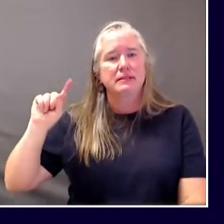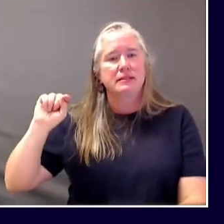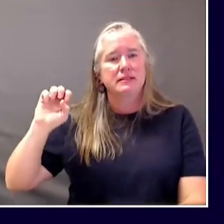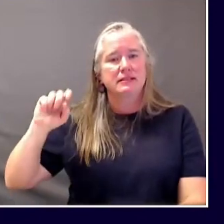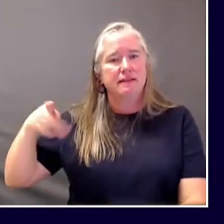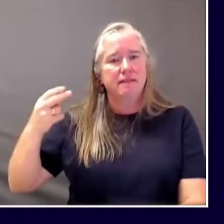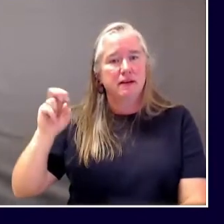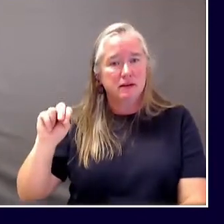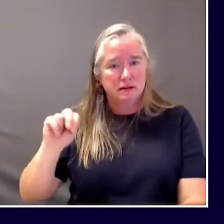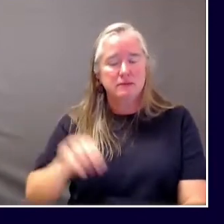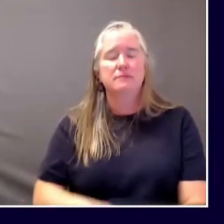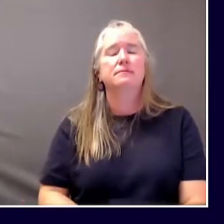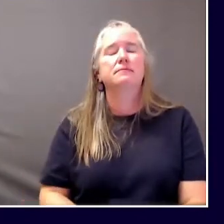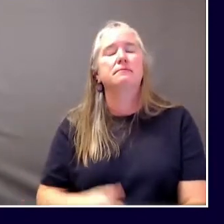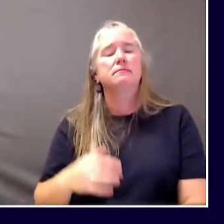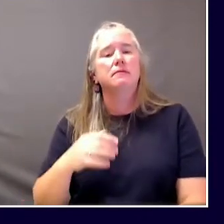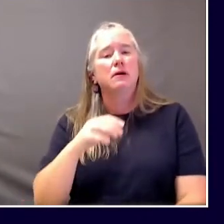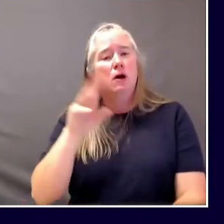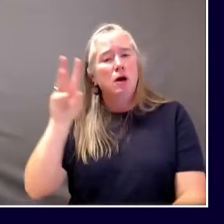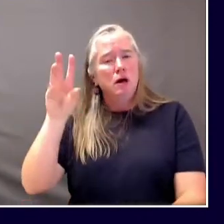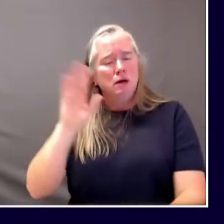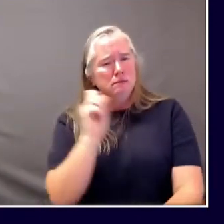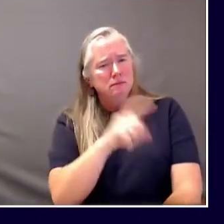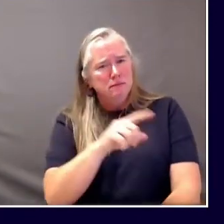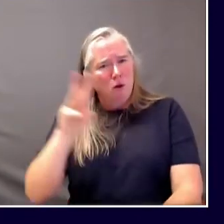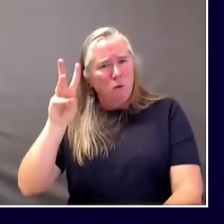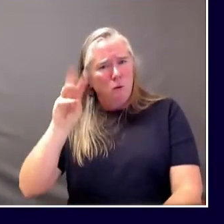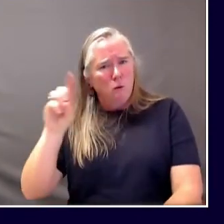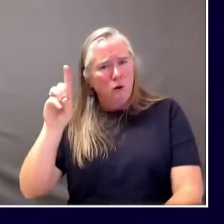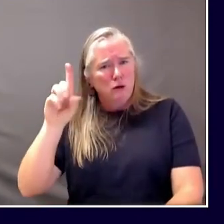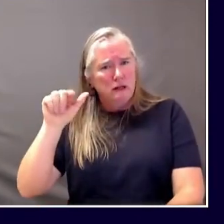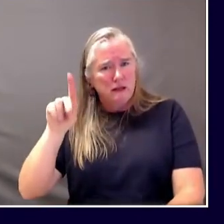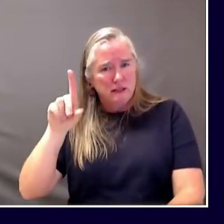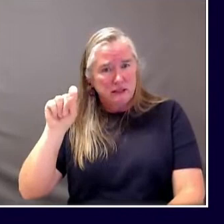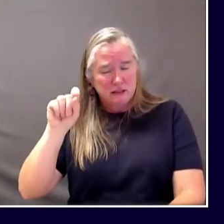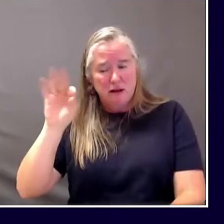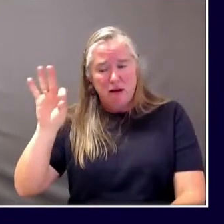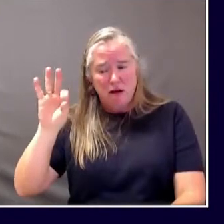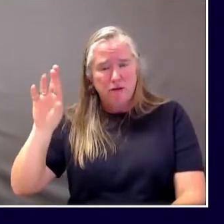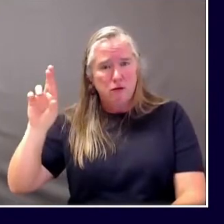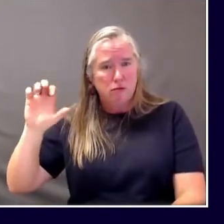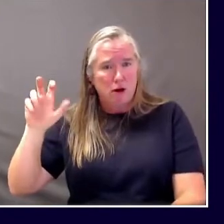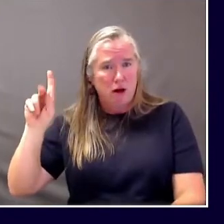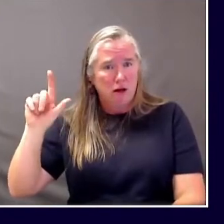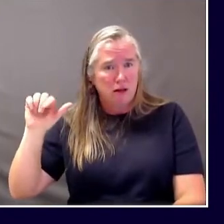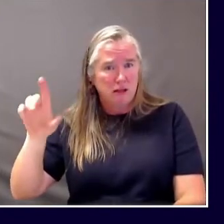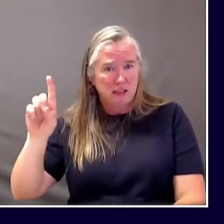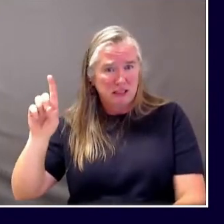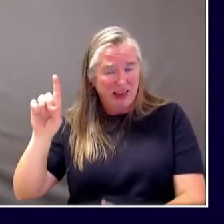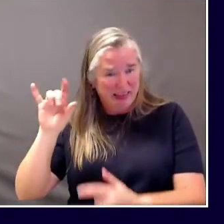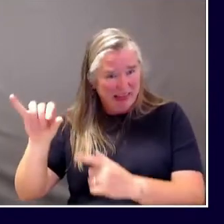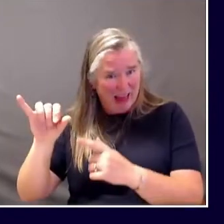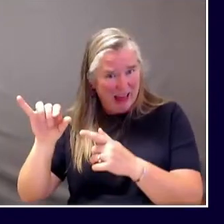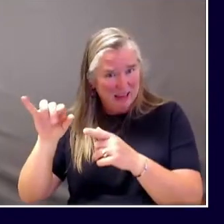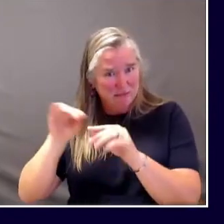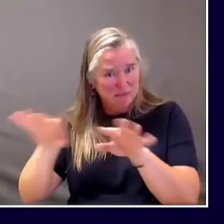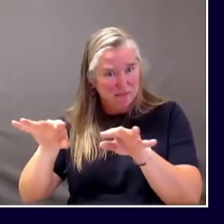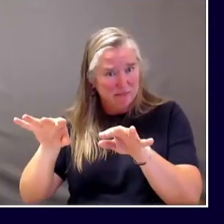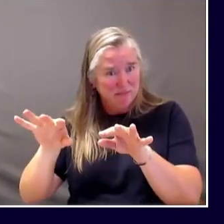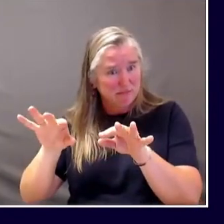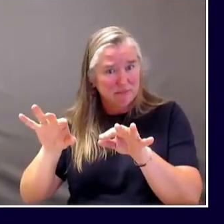at woodlands of Rockland has